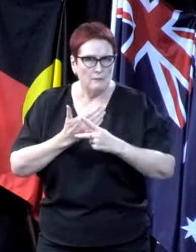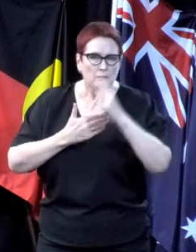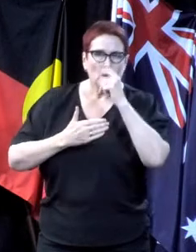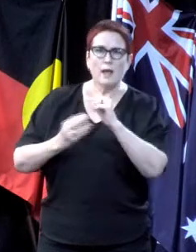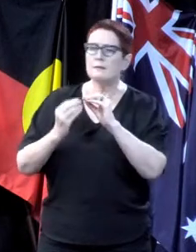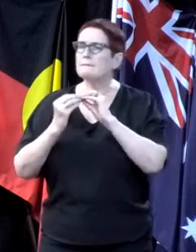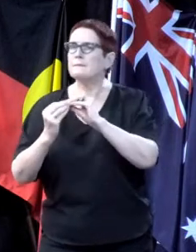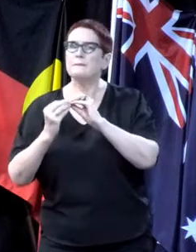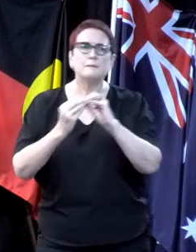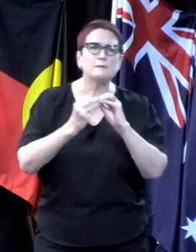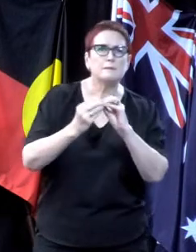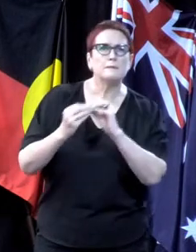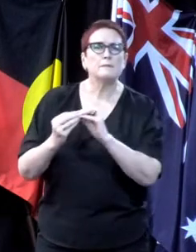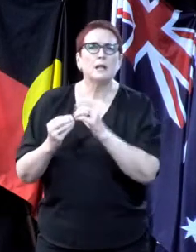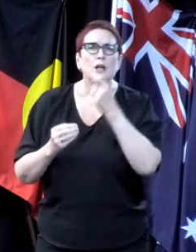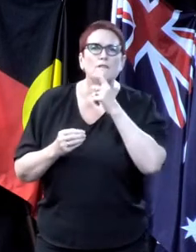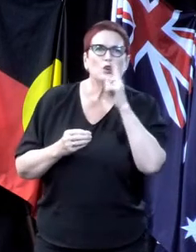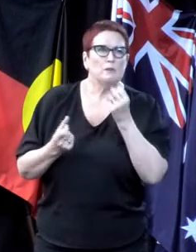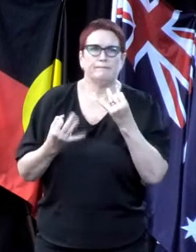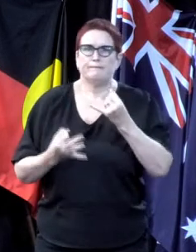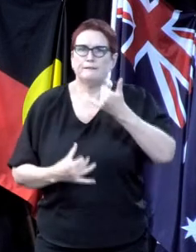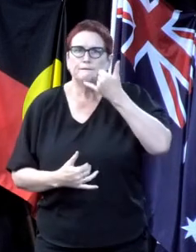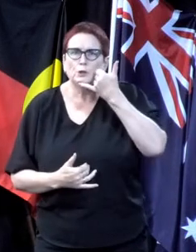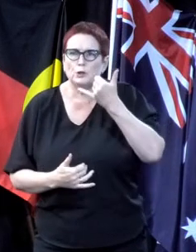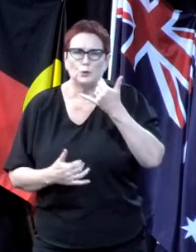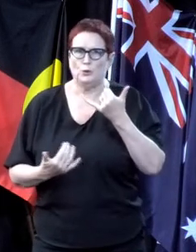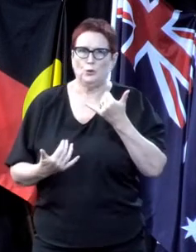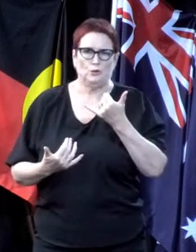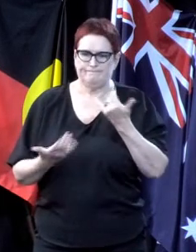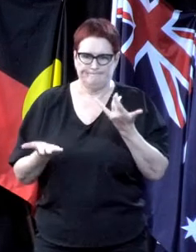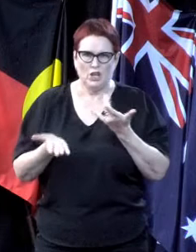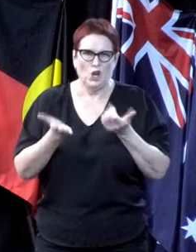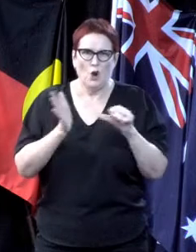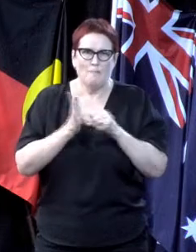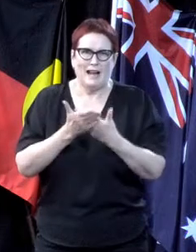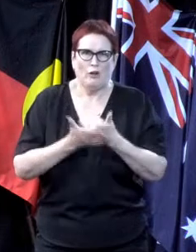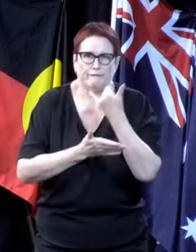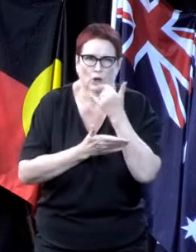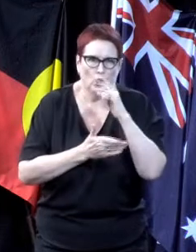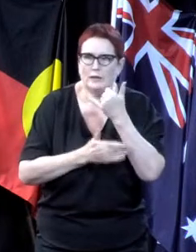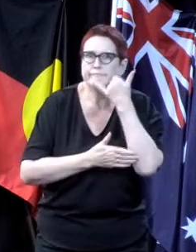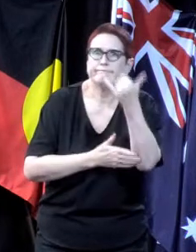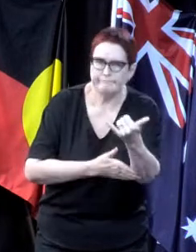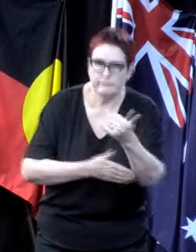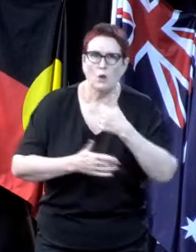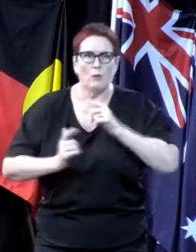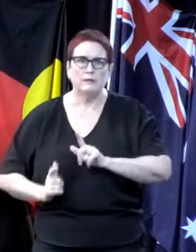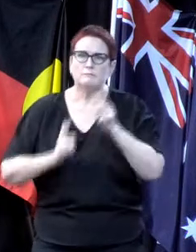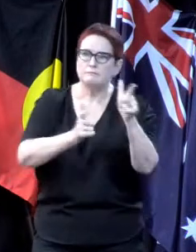because some people don't have phones or credit or a vehicle, we go with our CEC and go and do home visits,